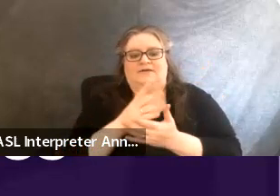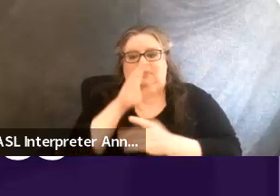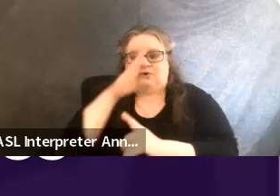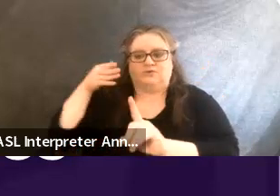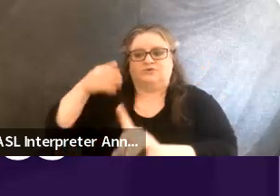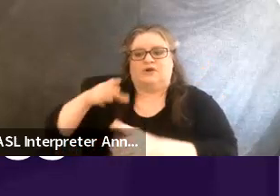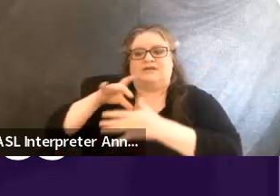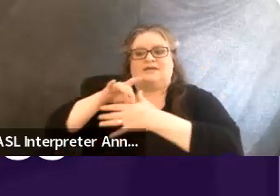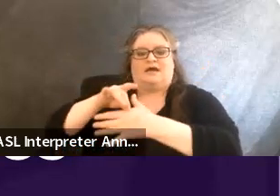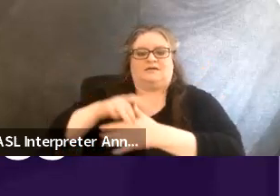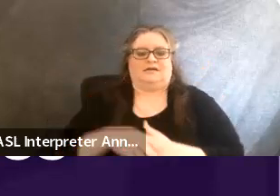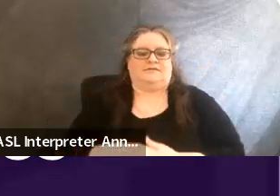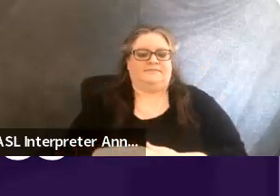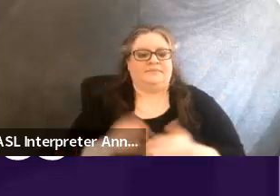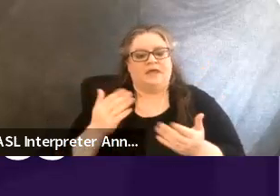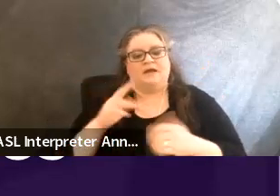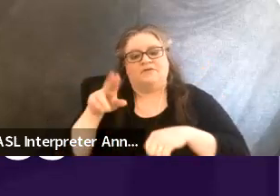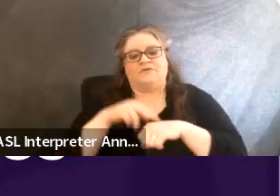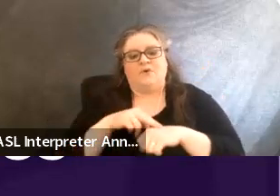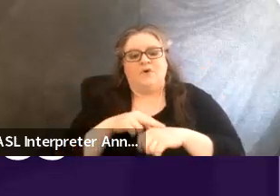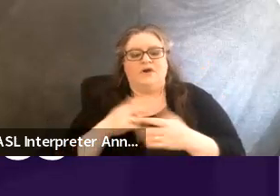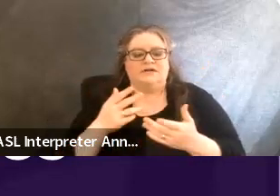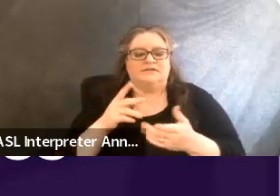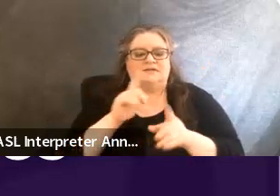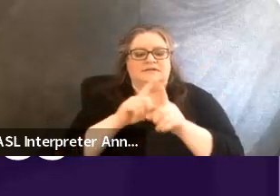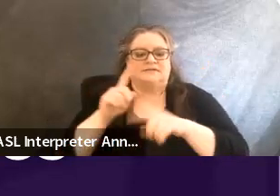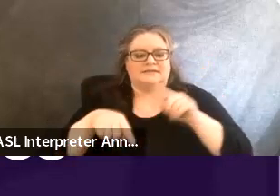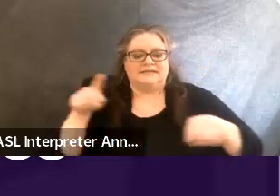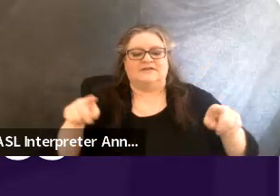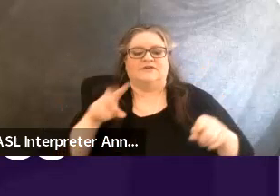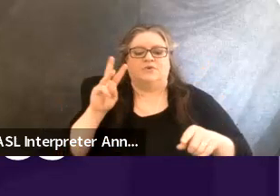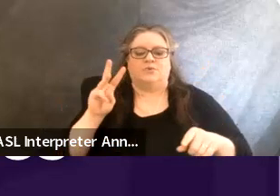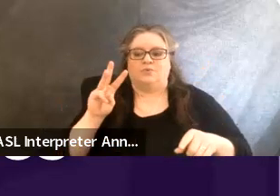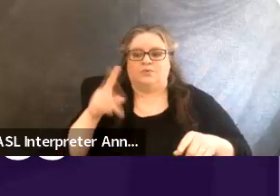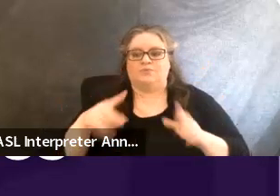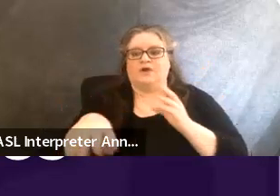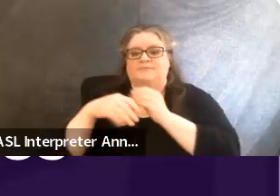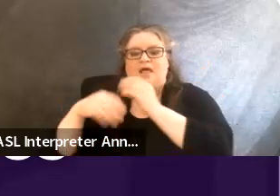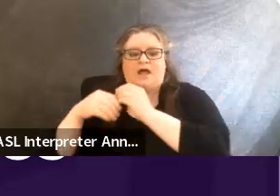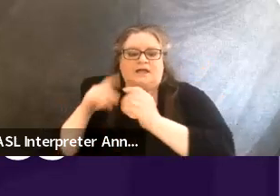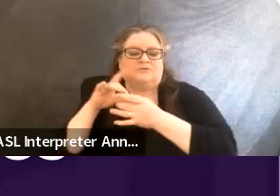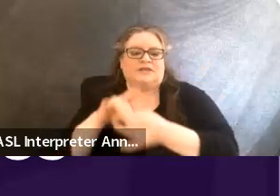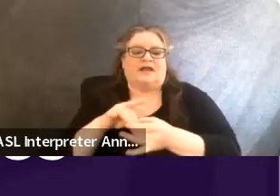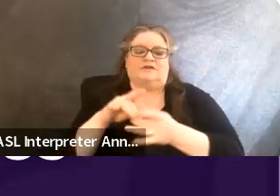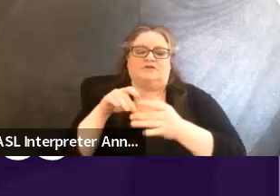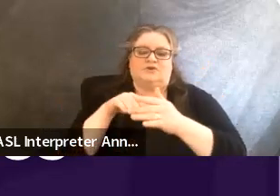And of course, there's also the different WordPress plugins related to accessibility,